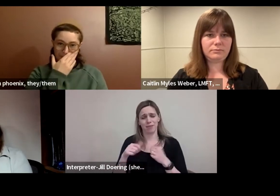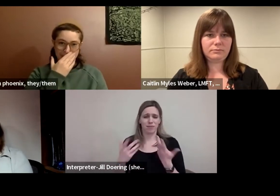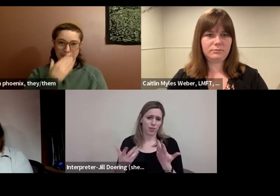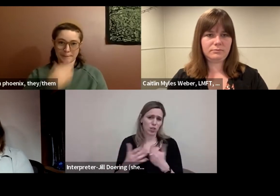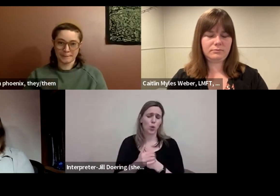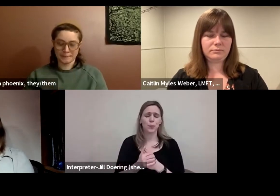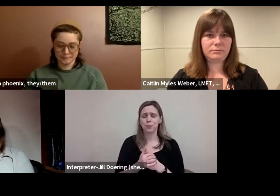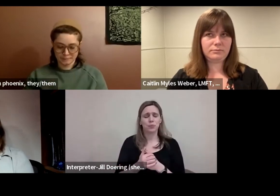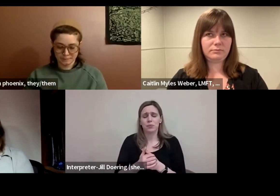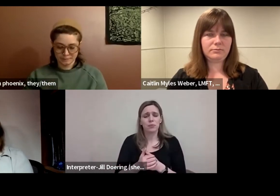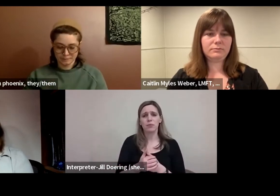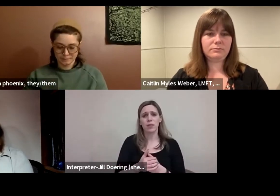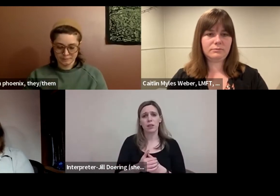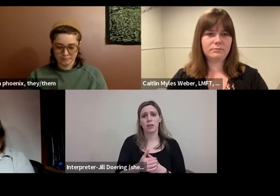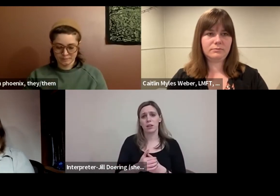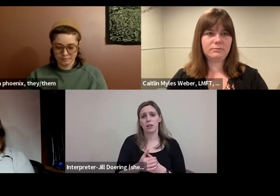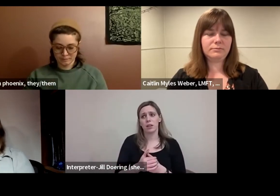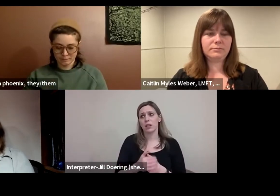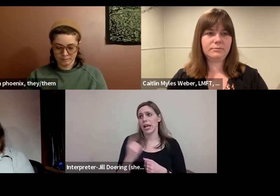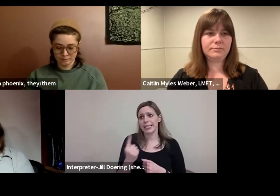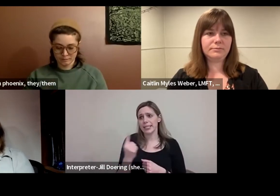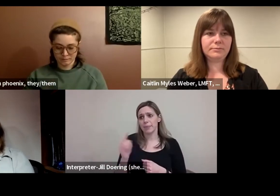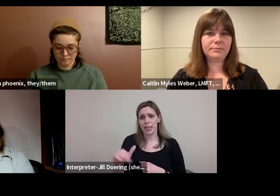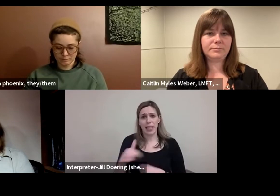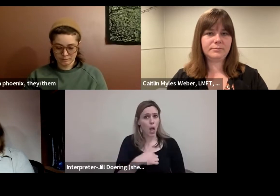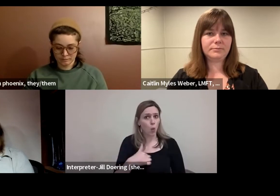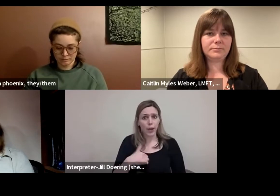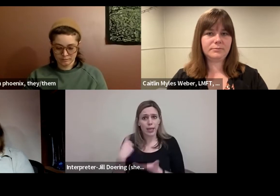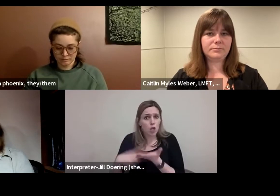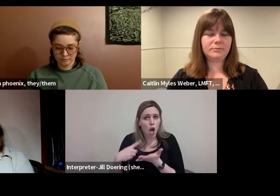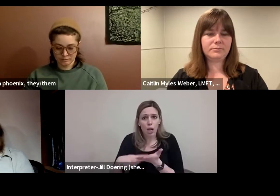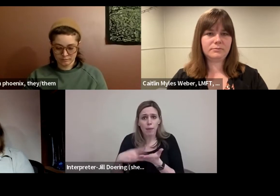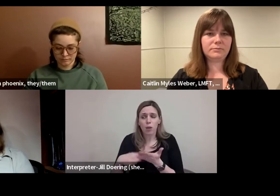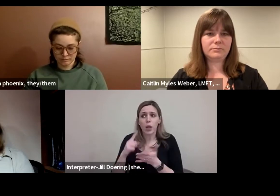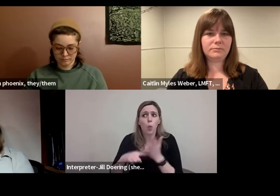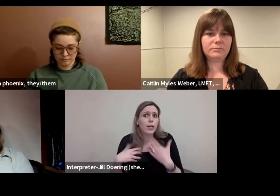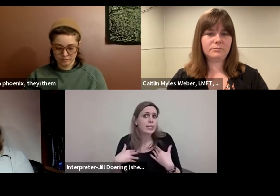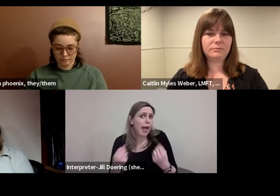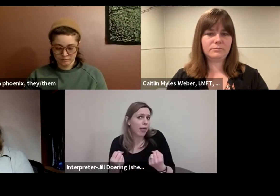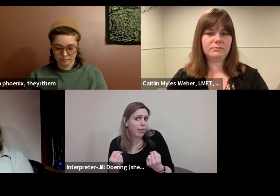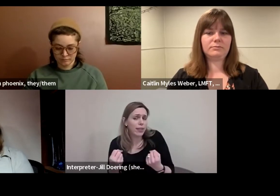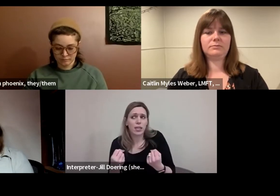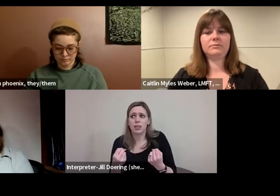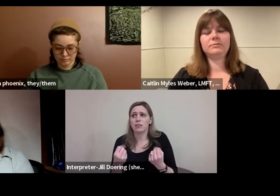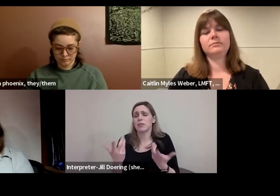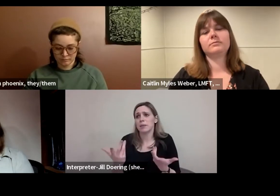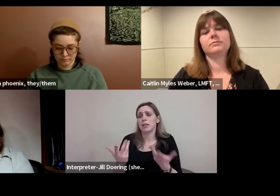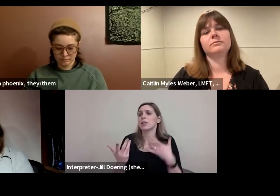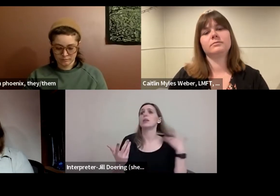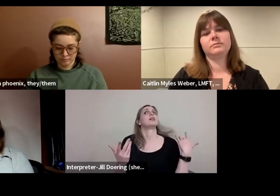You know, it's something that we talk about that's healthy to think about, that, yeah, it's a coping mechanism